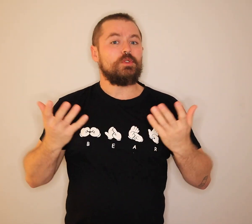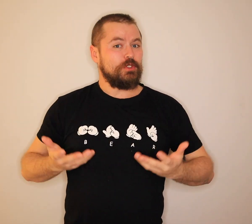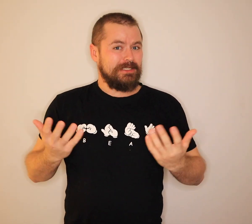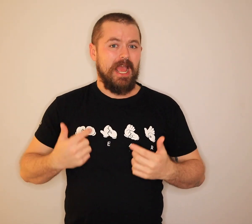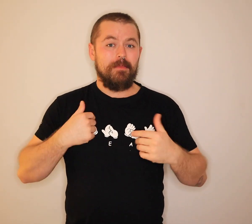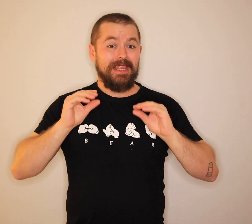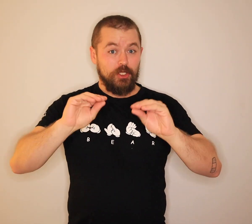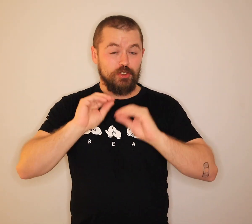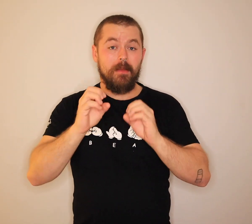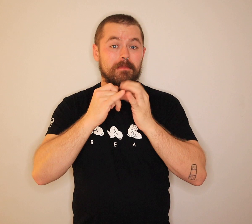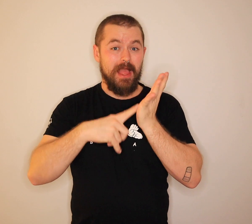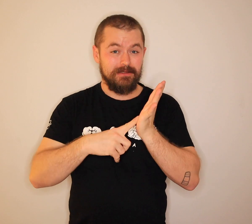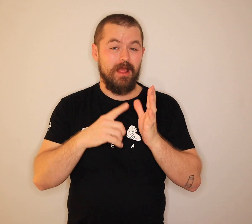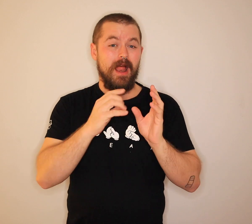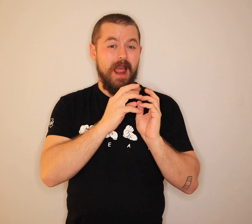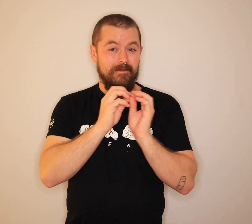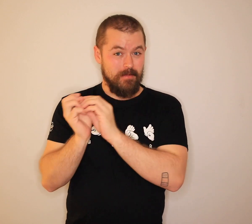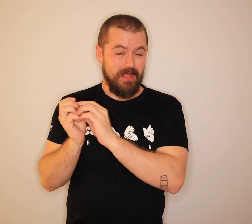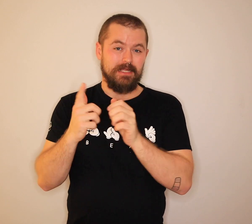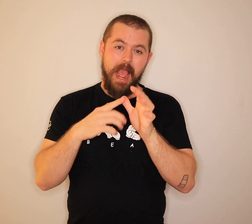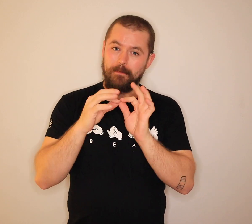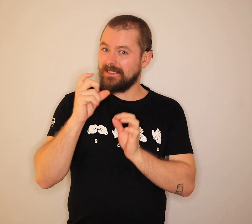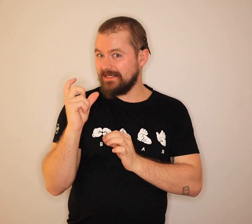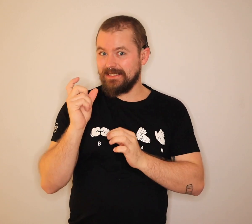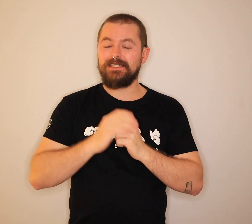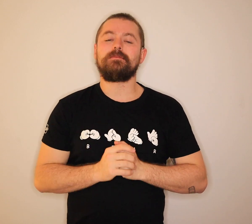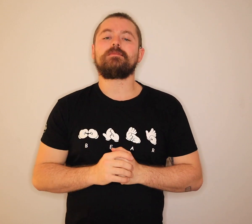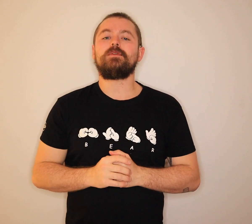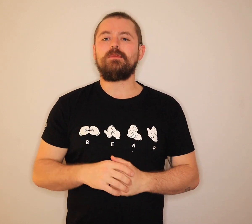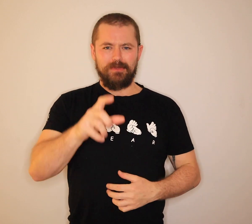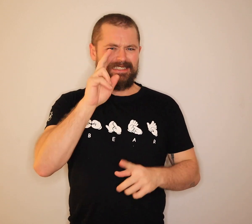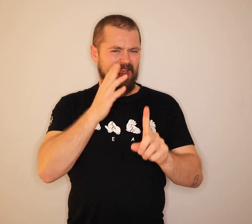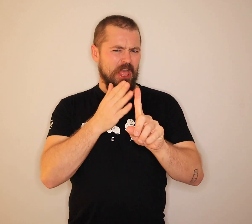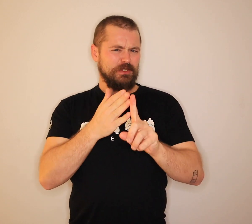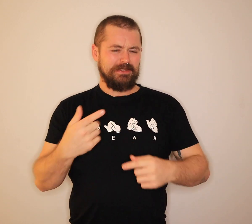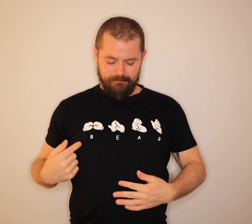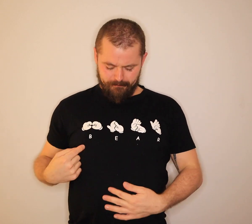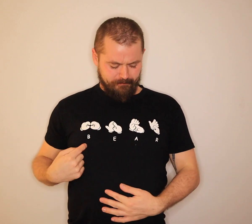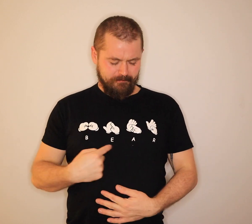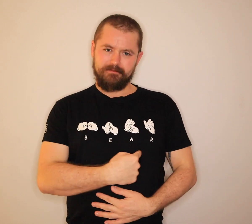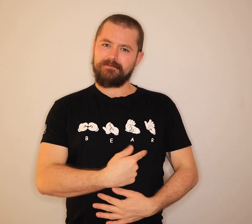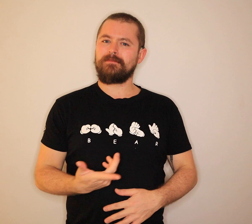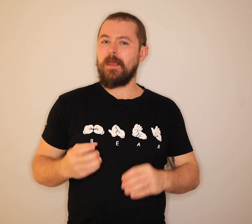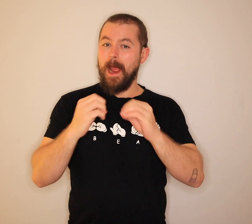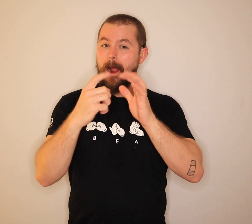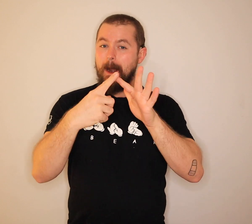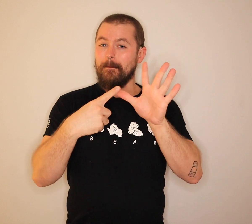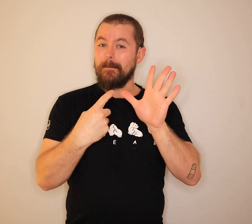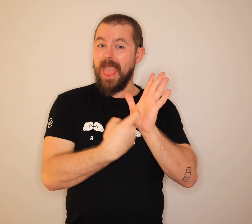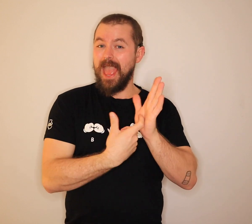Today I am going to teach you BSL fingerspelling, A..B..C.. Have you notice it the pieces of print on the t-shirt? Fingerspelling: B.E.A.R.